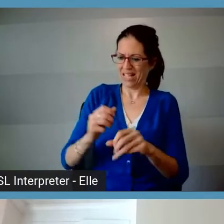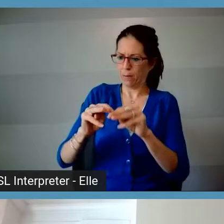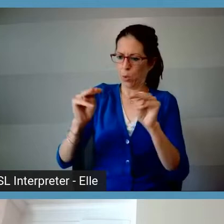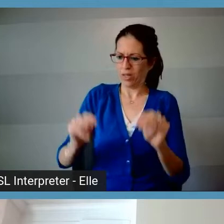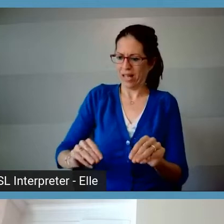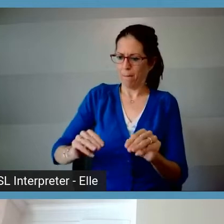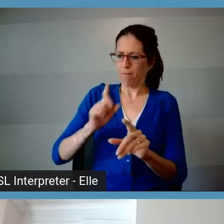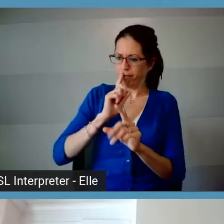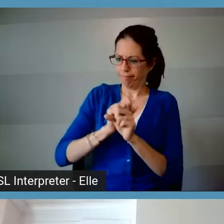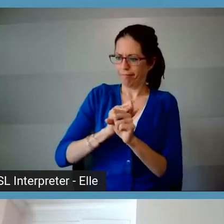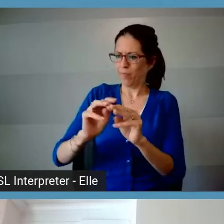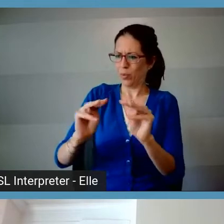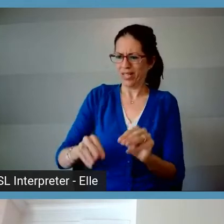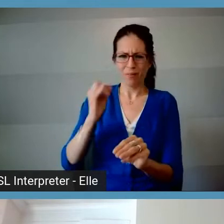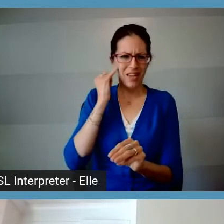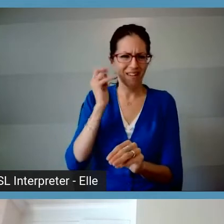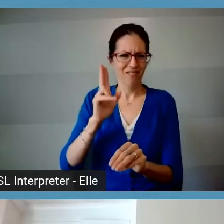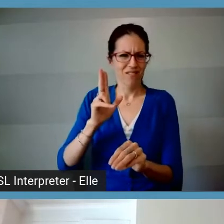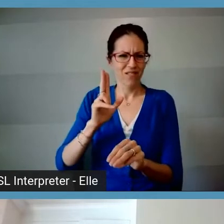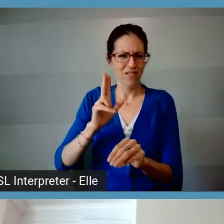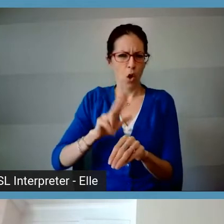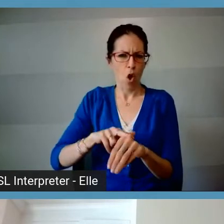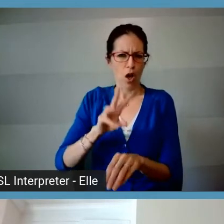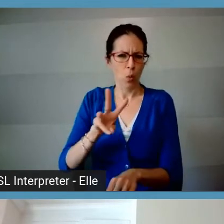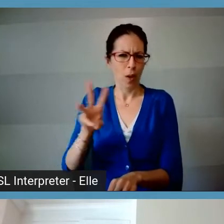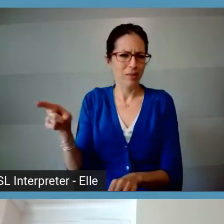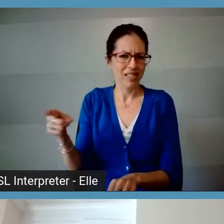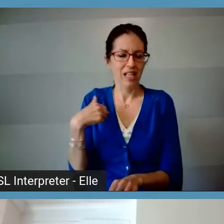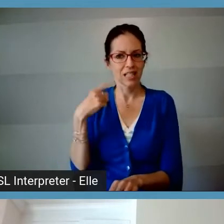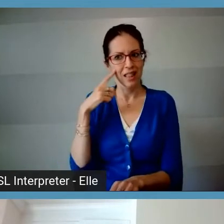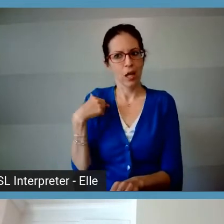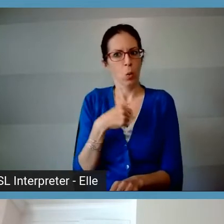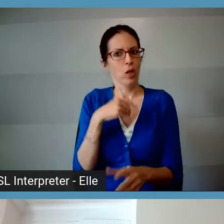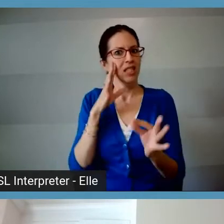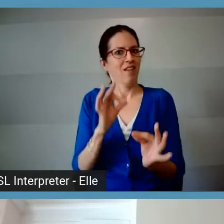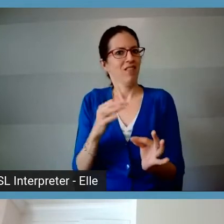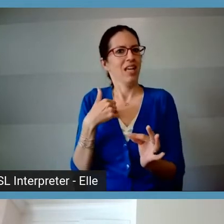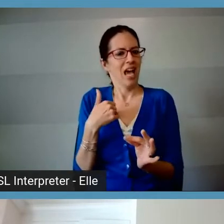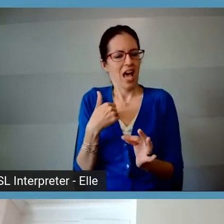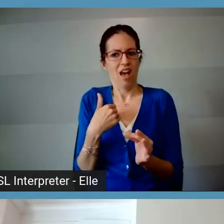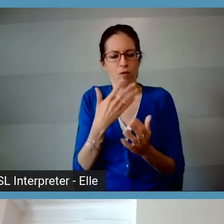So I think definitely there is room for conversation here to continue on our forum.